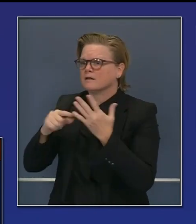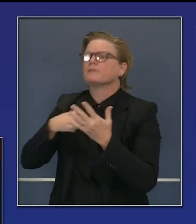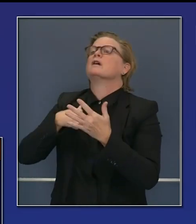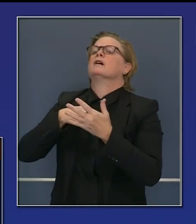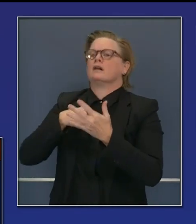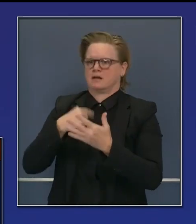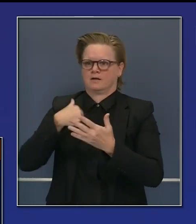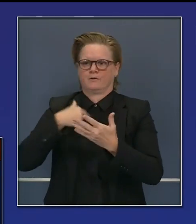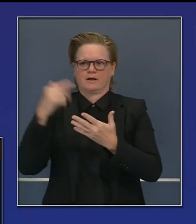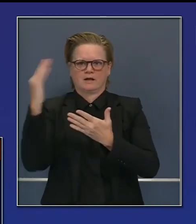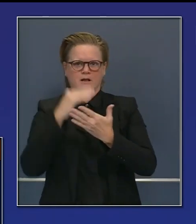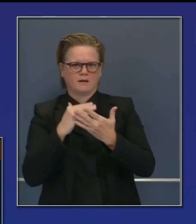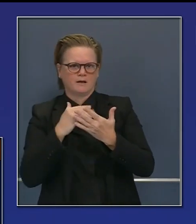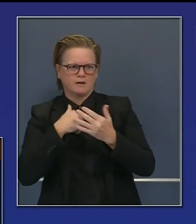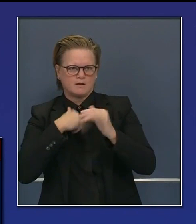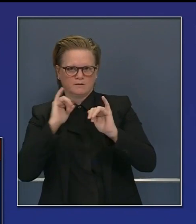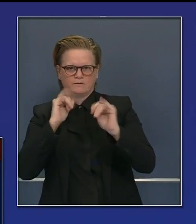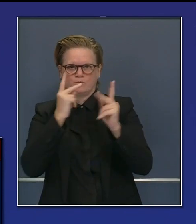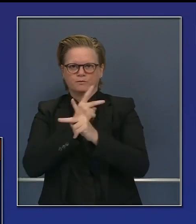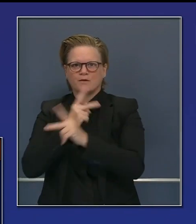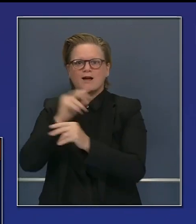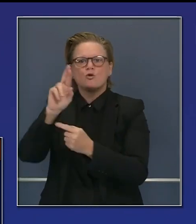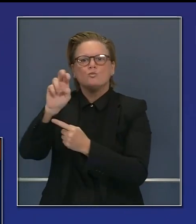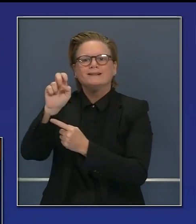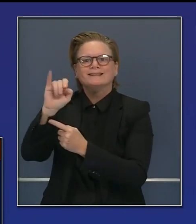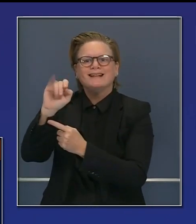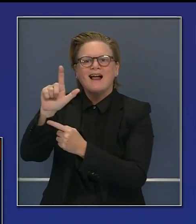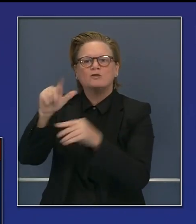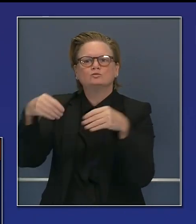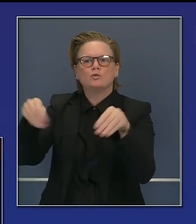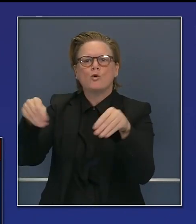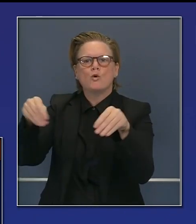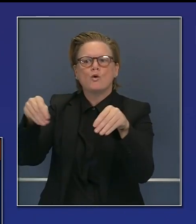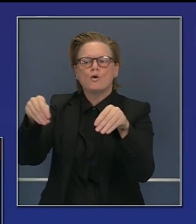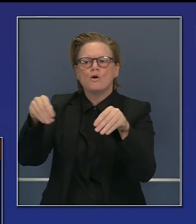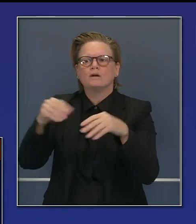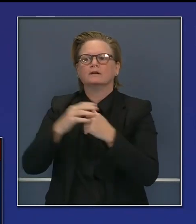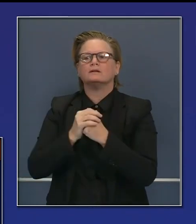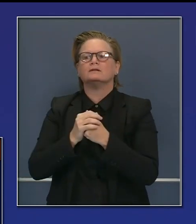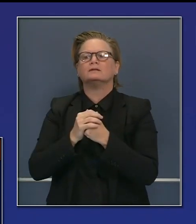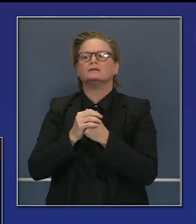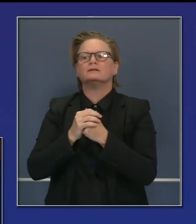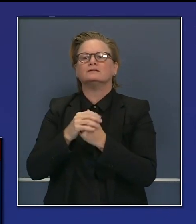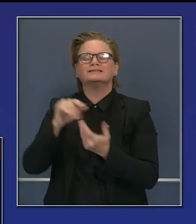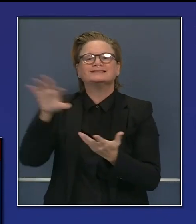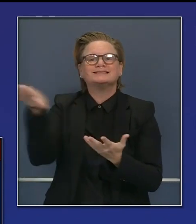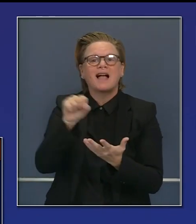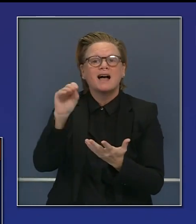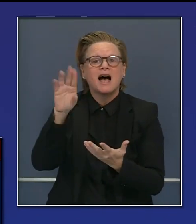CONSIDERATION THAT WE PUT INTO PLAY, MAYBE DETERMINATION ON RETAIL. AND RESTAURANTS, CONTINUE TO BE